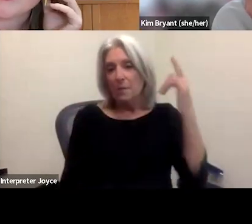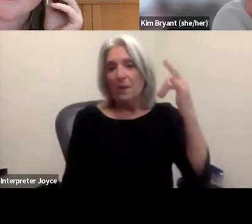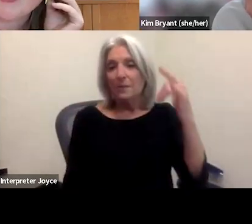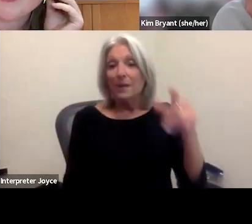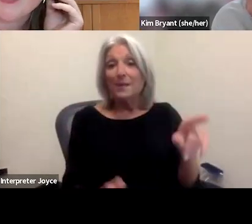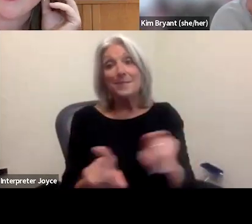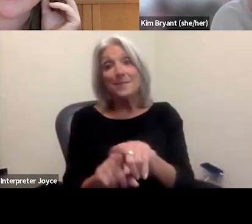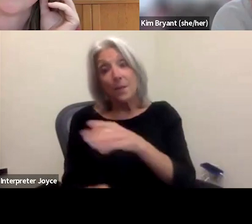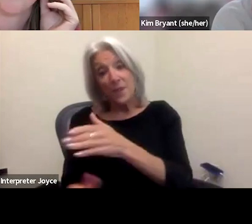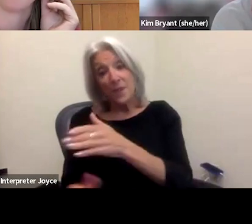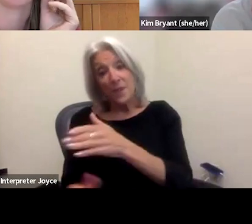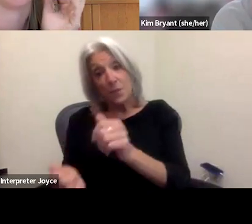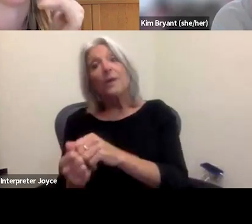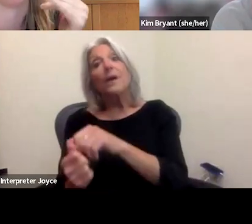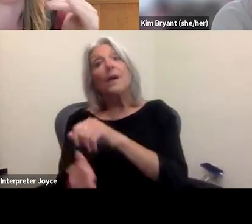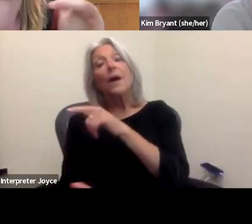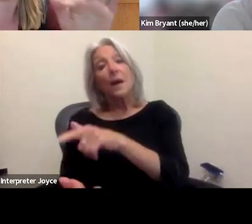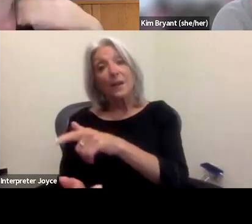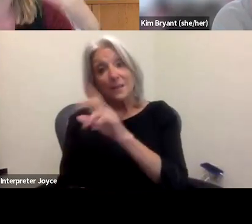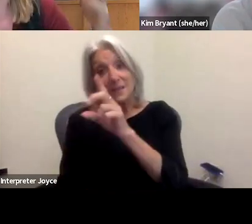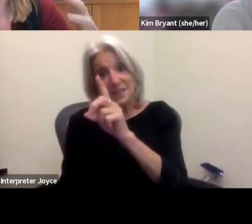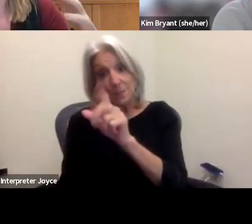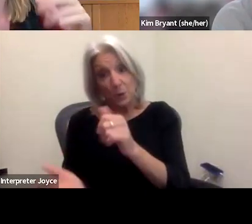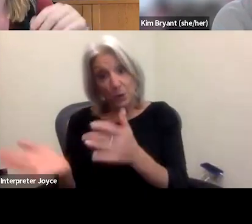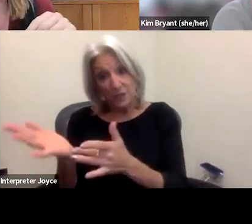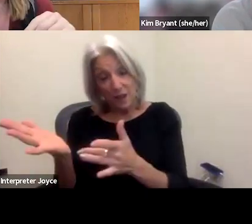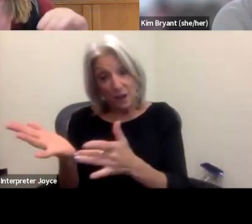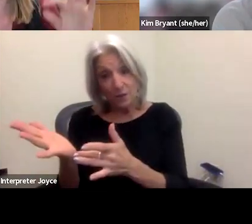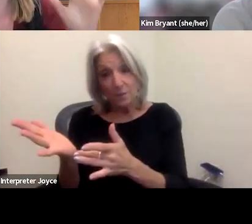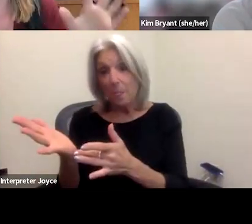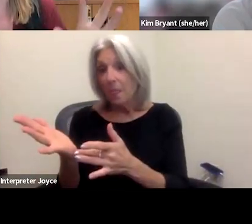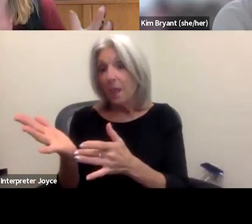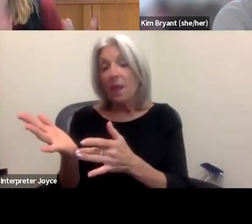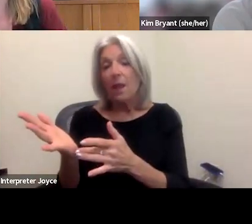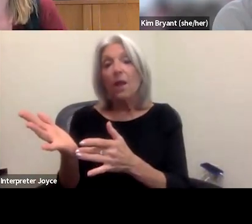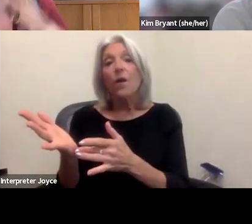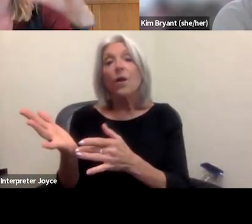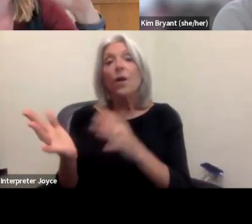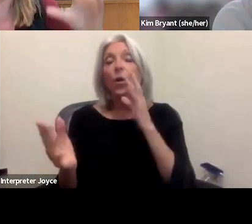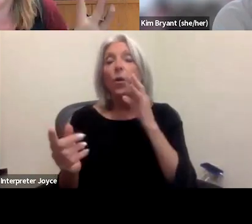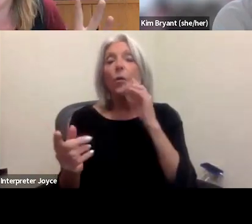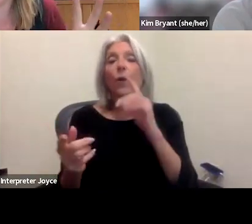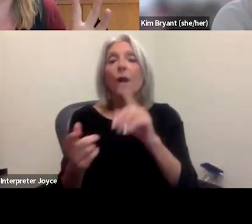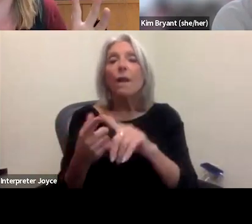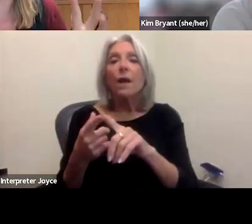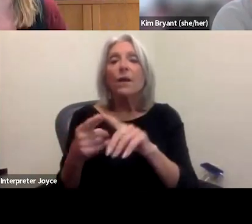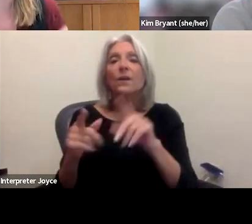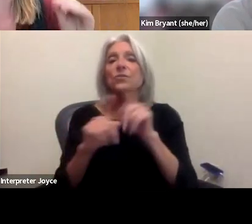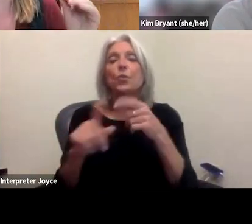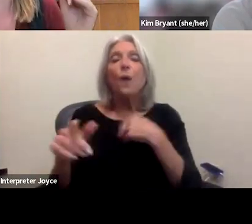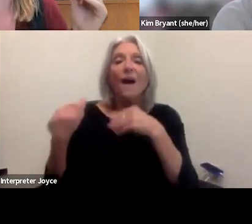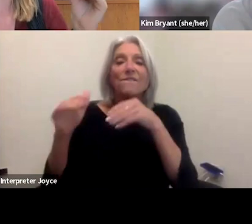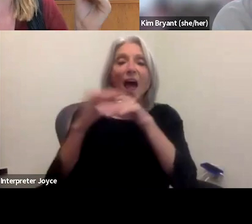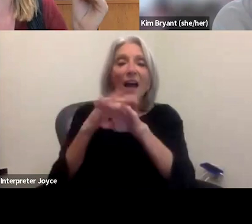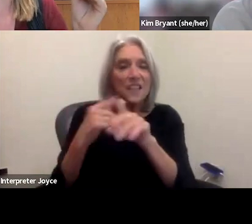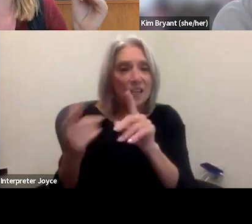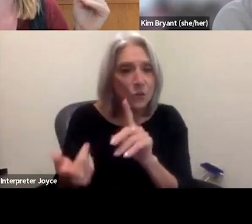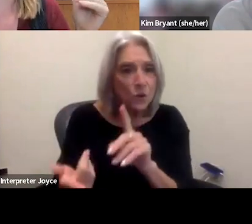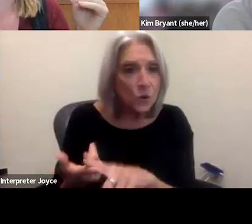And disability technologies are often talked about, especially when we talk about fancy prostheses and exoskeletons, we talk about these projects as,